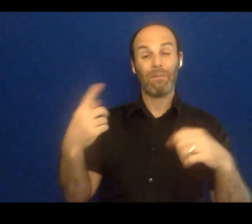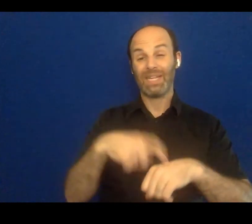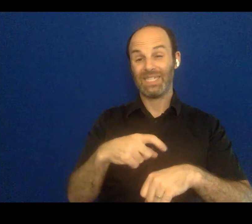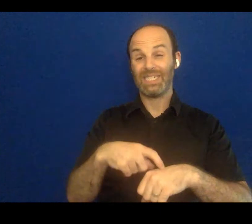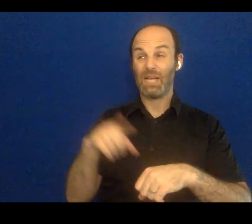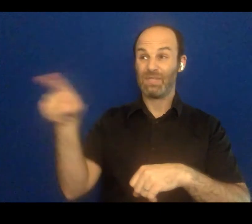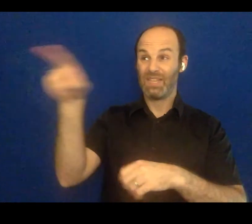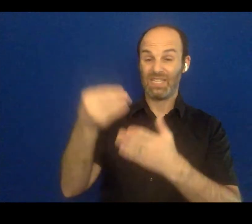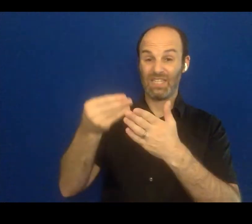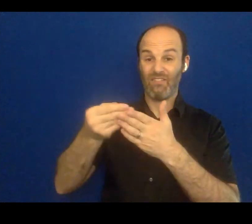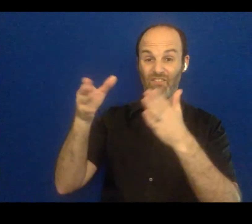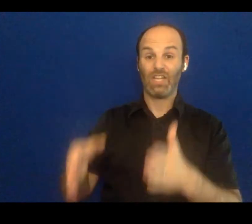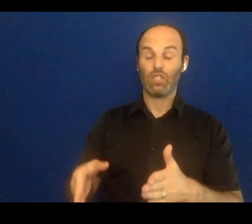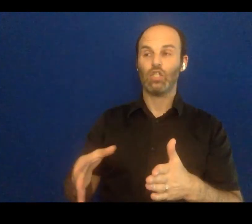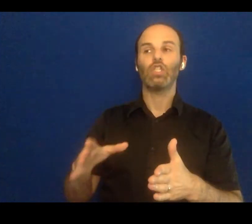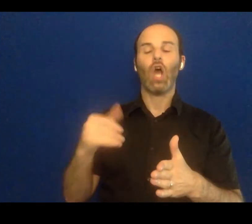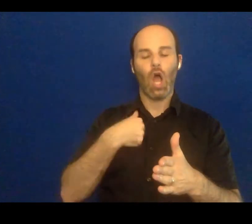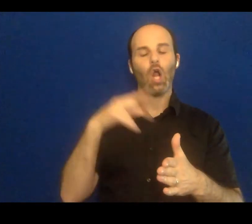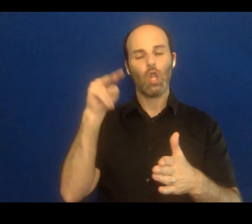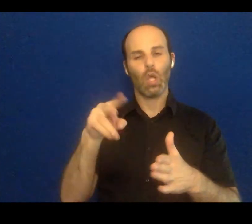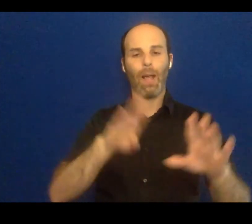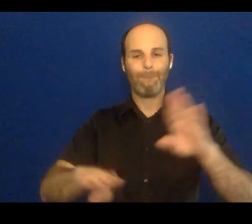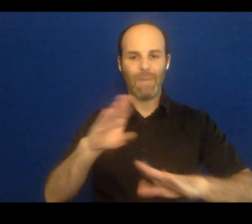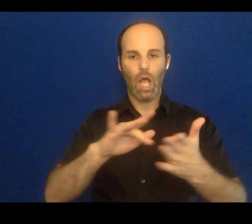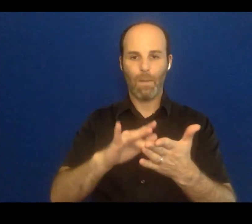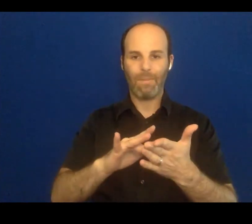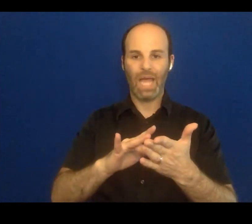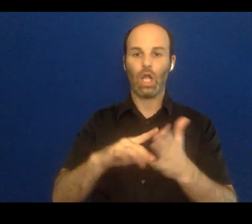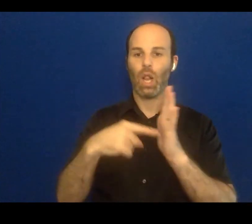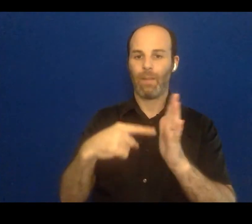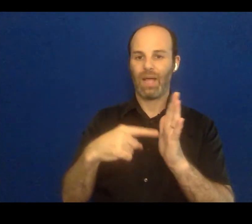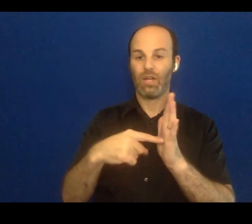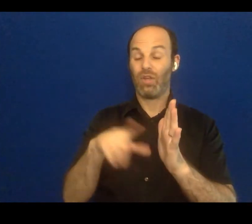RESEARCH, WE LOOK AT THE FUNDERS COMING FROM THE BIO MEDICAL AND